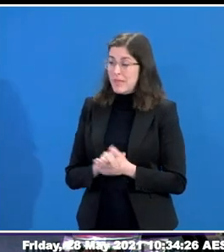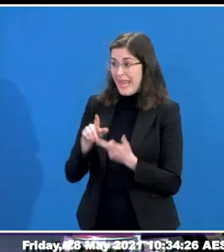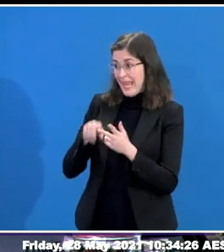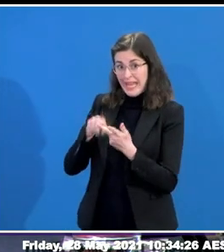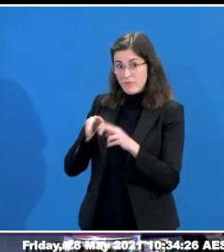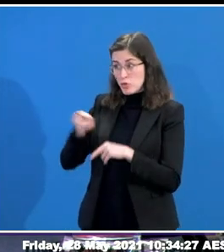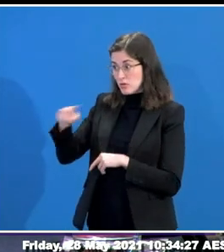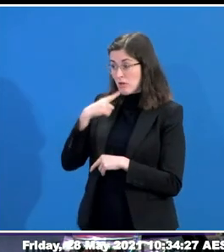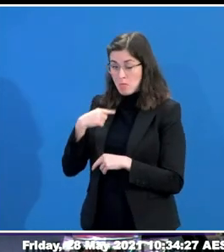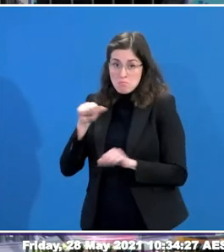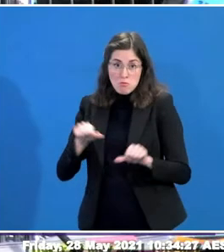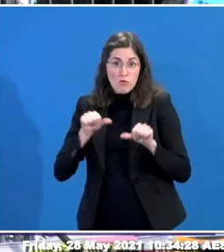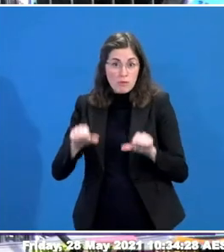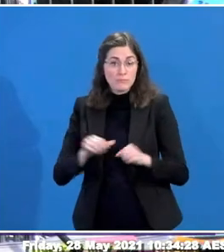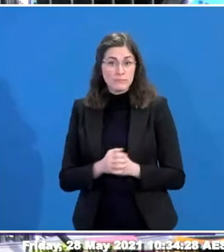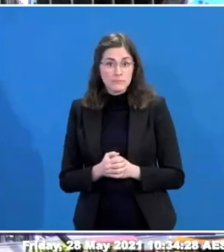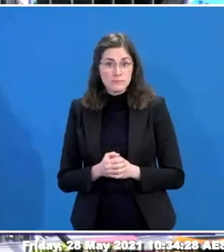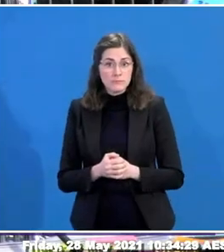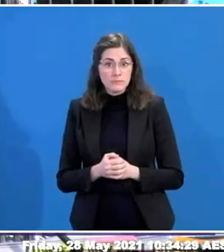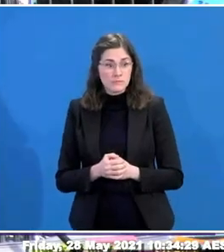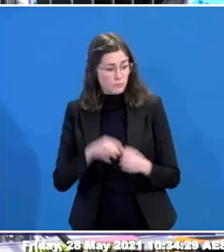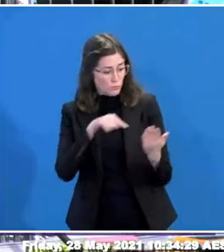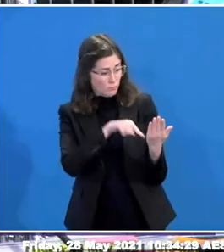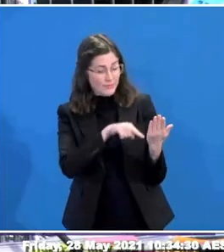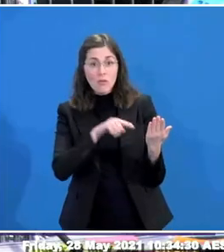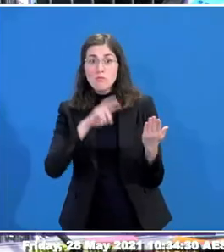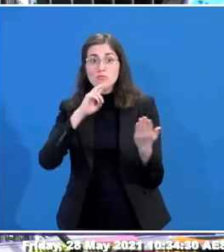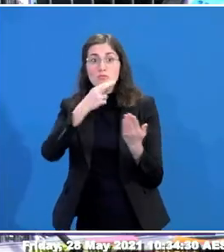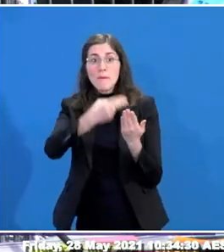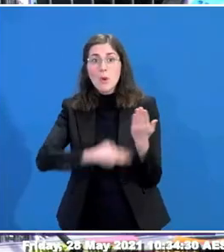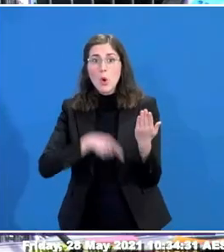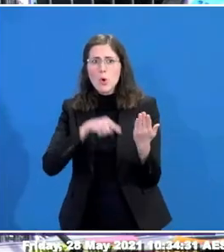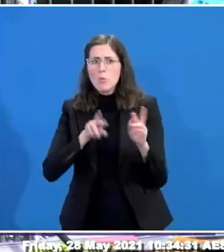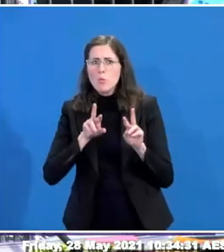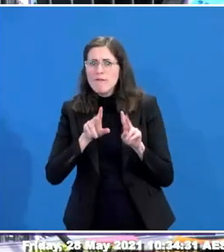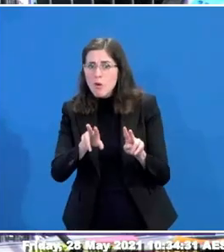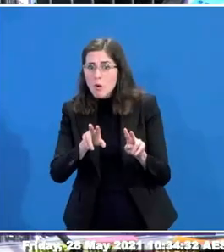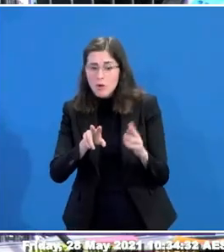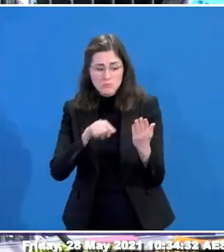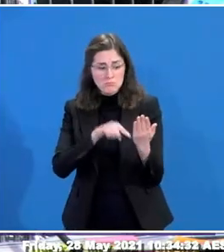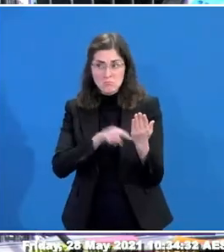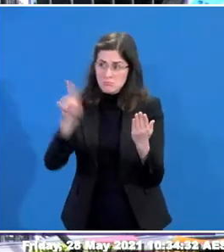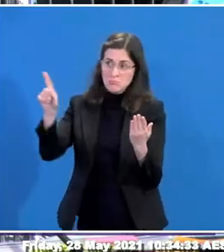You understood this report to be an investigation with interviews